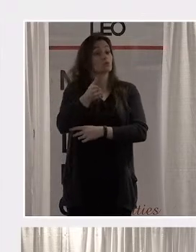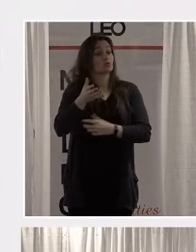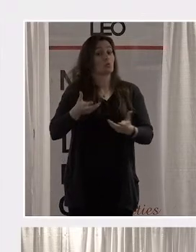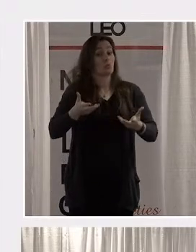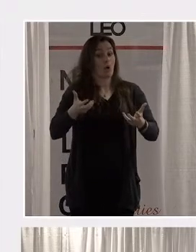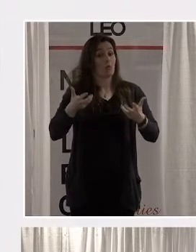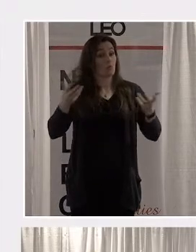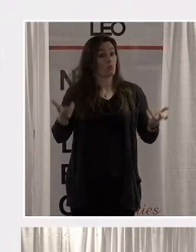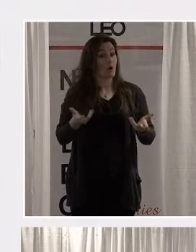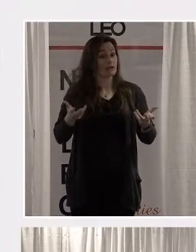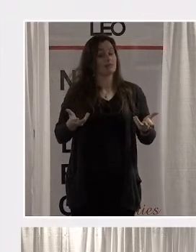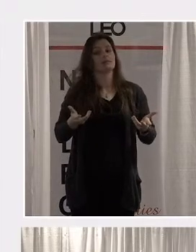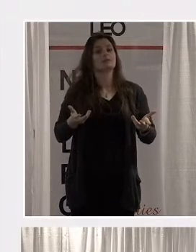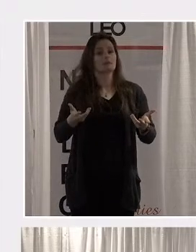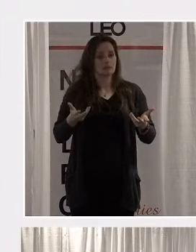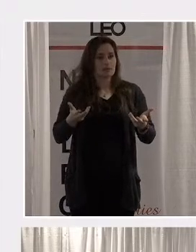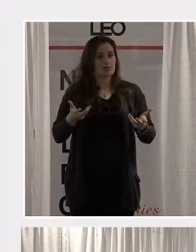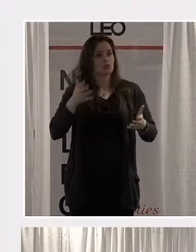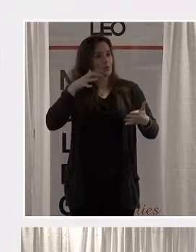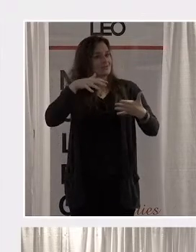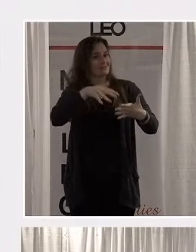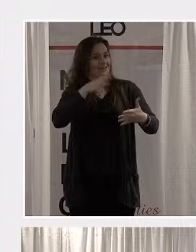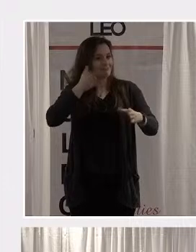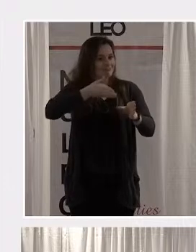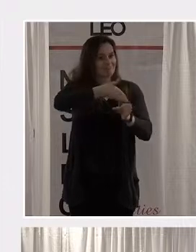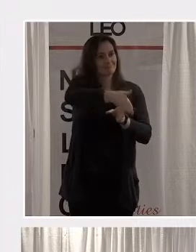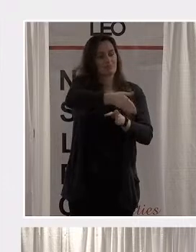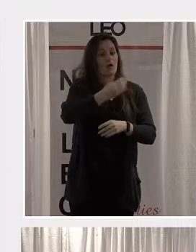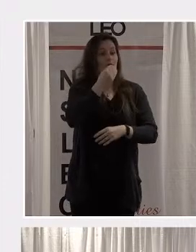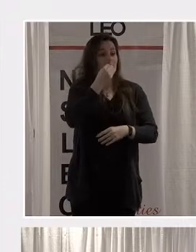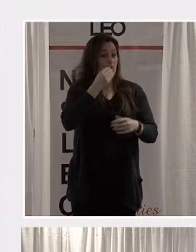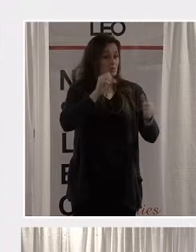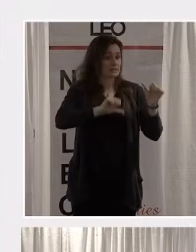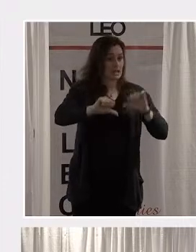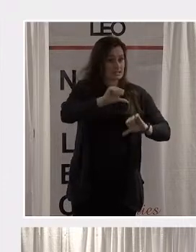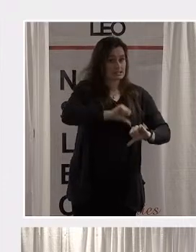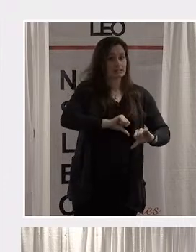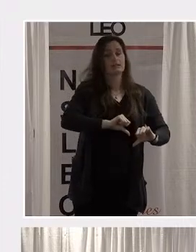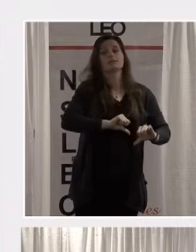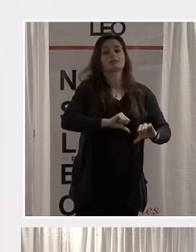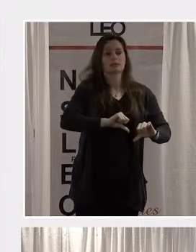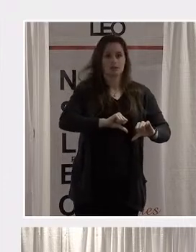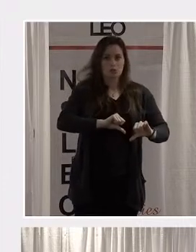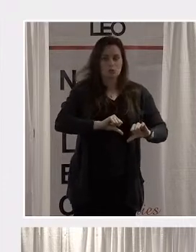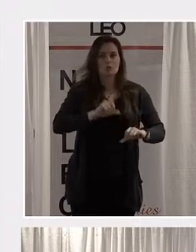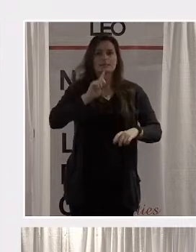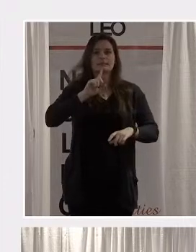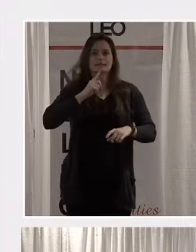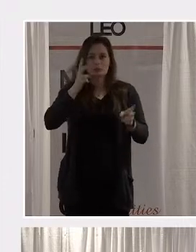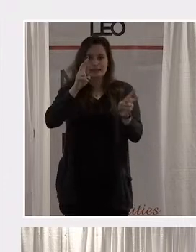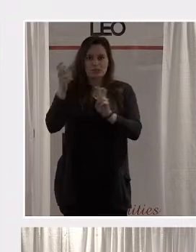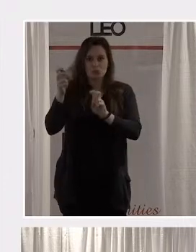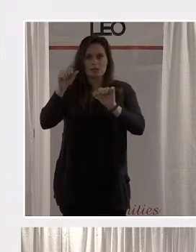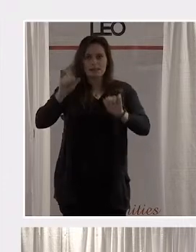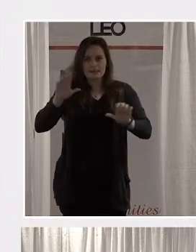IN THE FIELD OF FOOD SCIENCE, ADDRESSING CRITICAL ISSUES, AND DRIVING POSITIVE CHANGE.